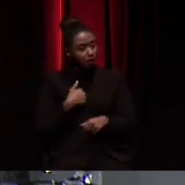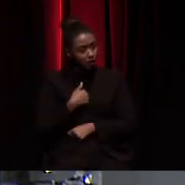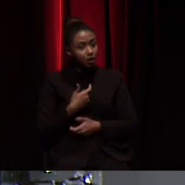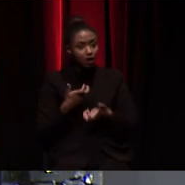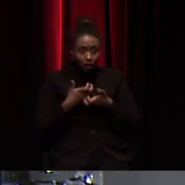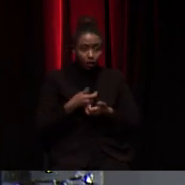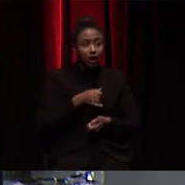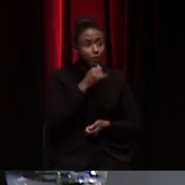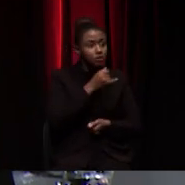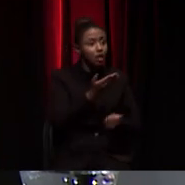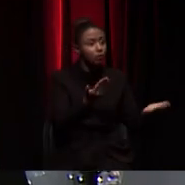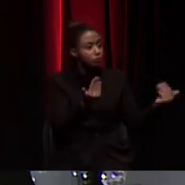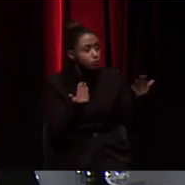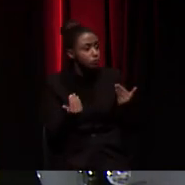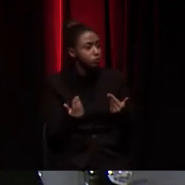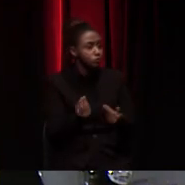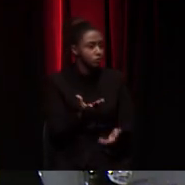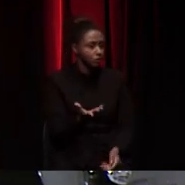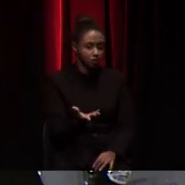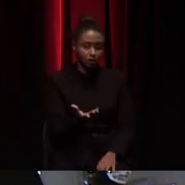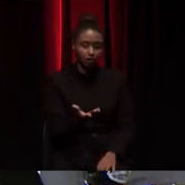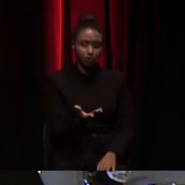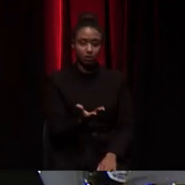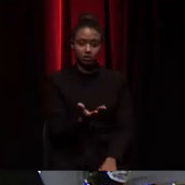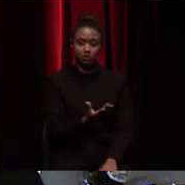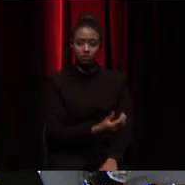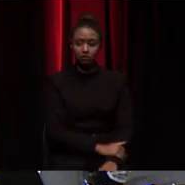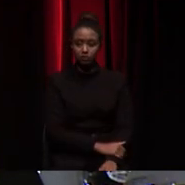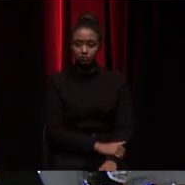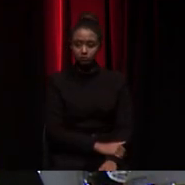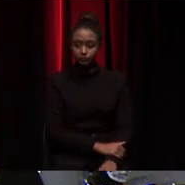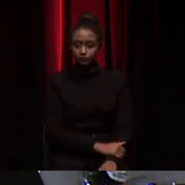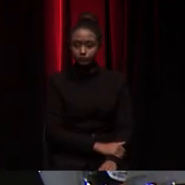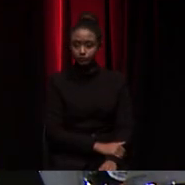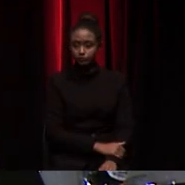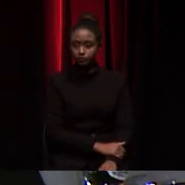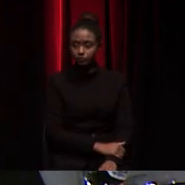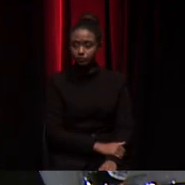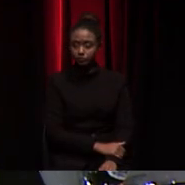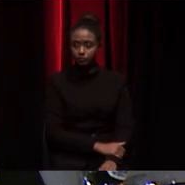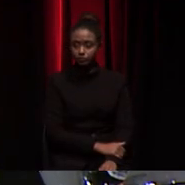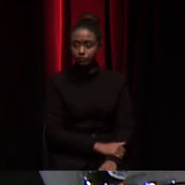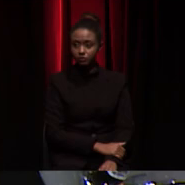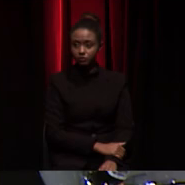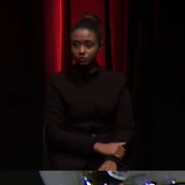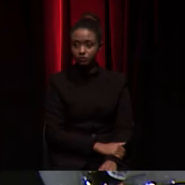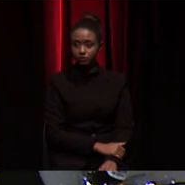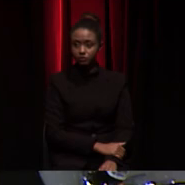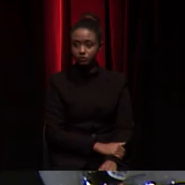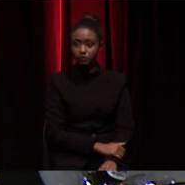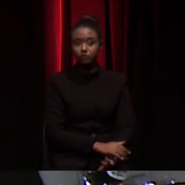I don’t know... Yesterday we published... As I said,